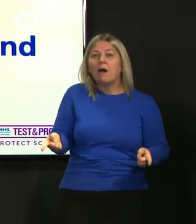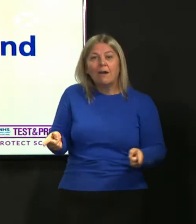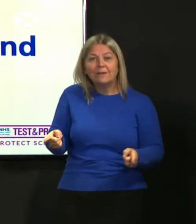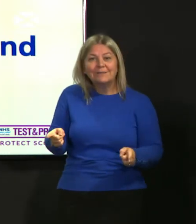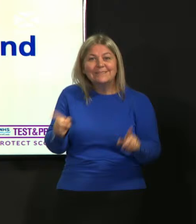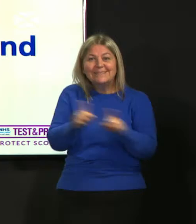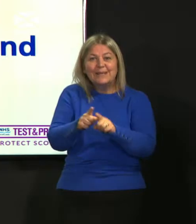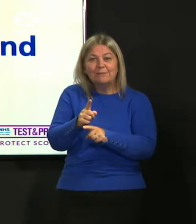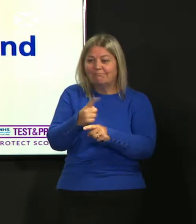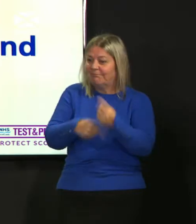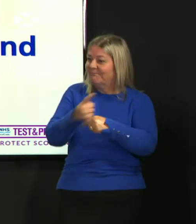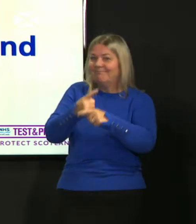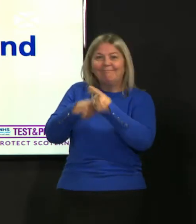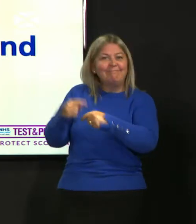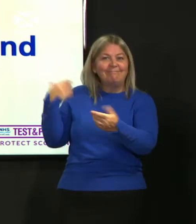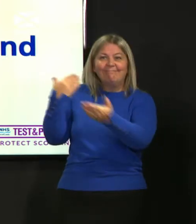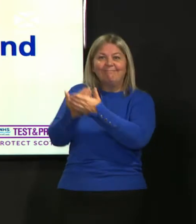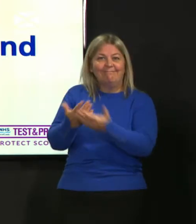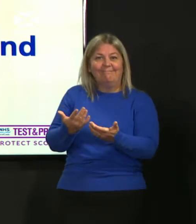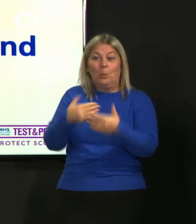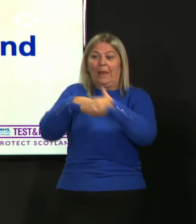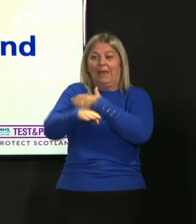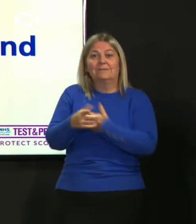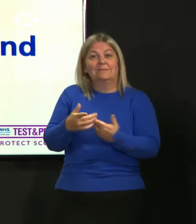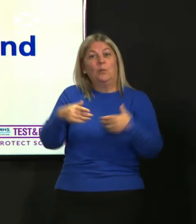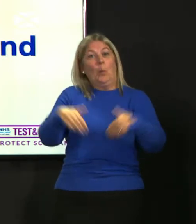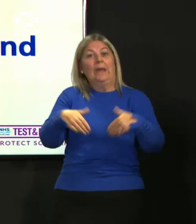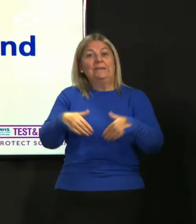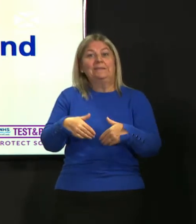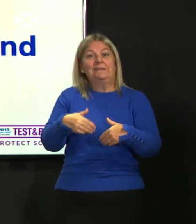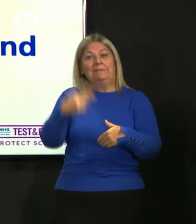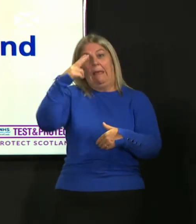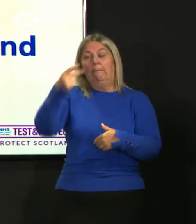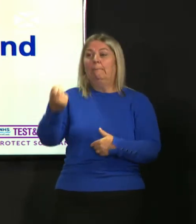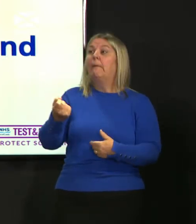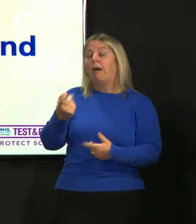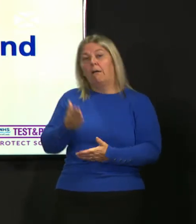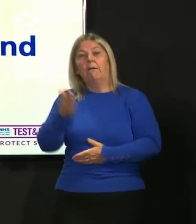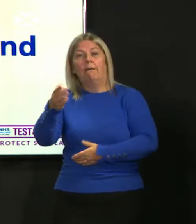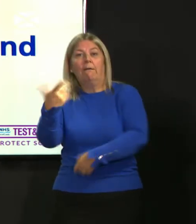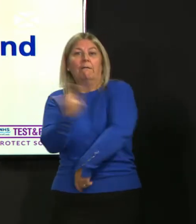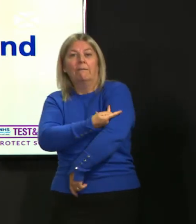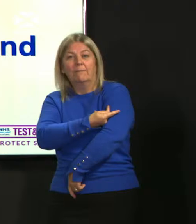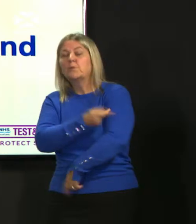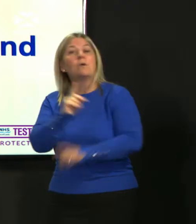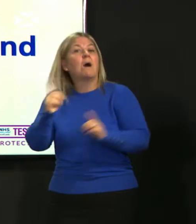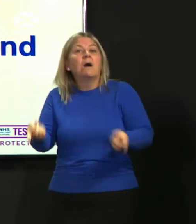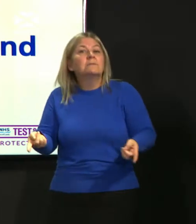perfectly safely, but we didn't have COVID-19. So we've had to introduce a whole range of